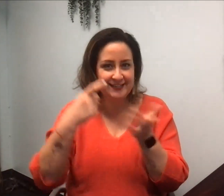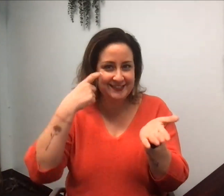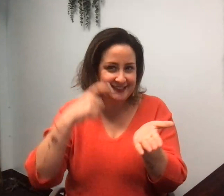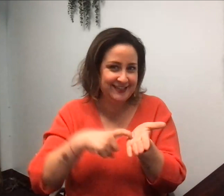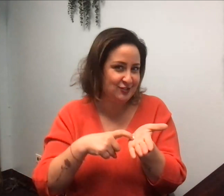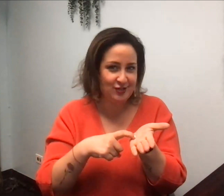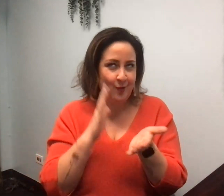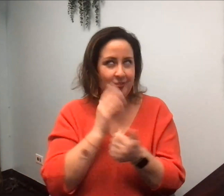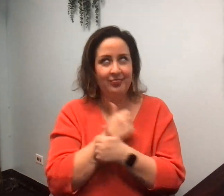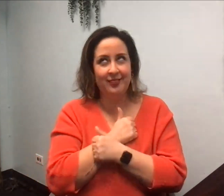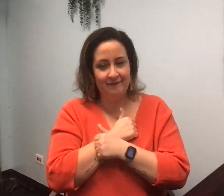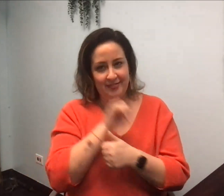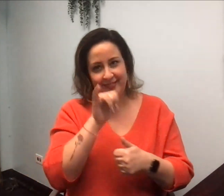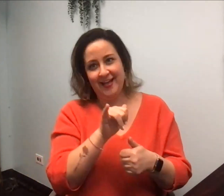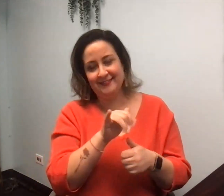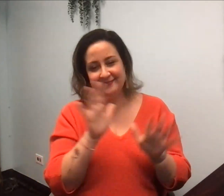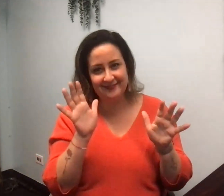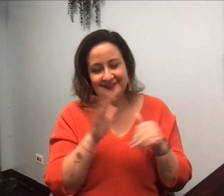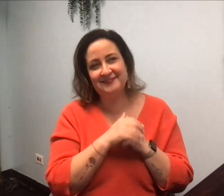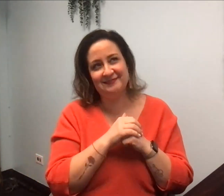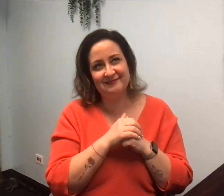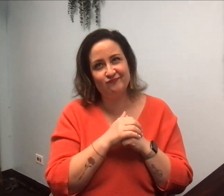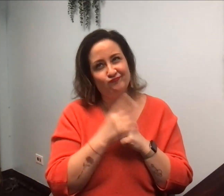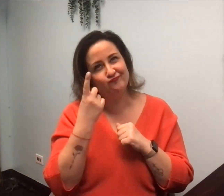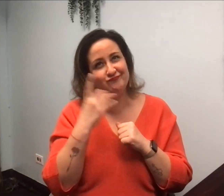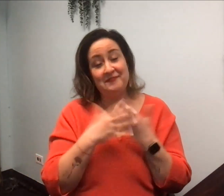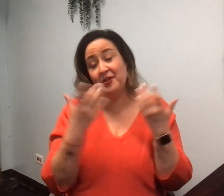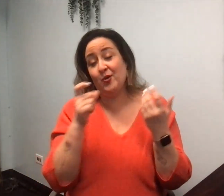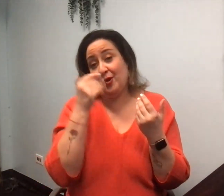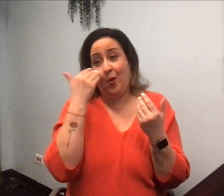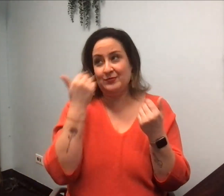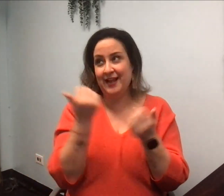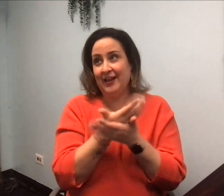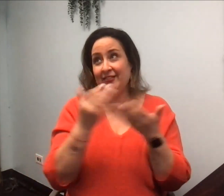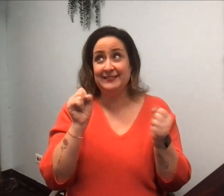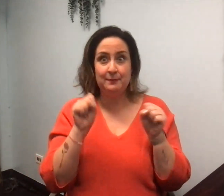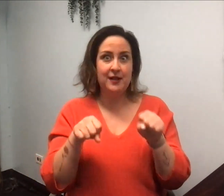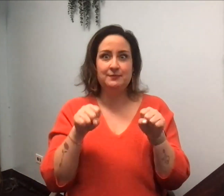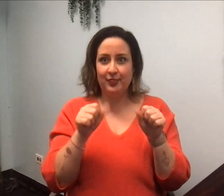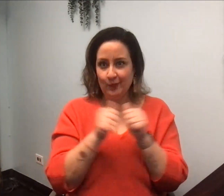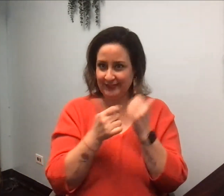available so that when a person speaks, the captions come up automatically for us,